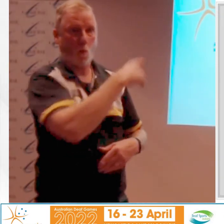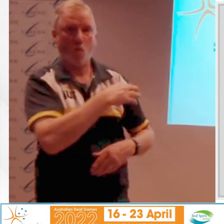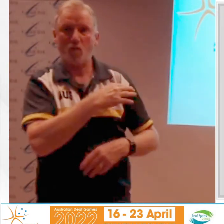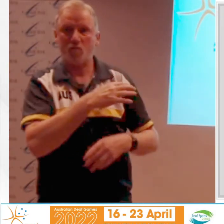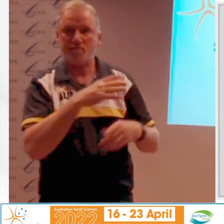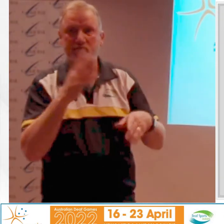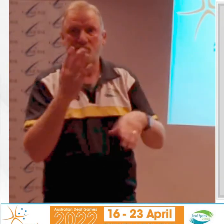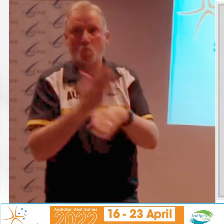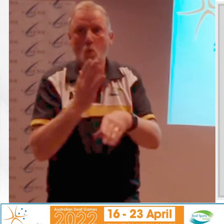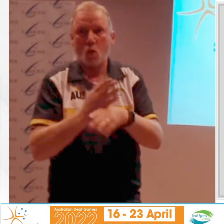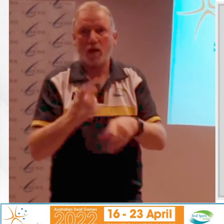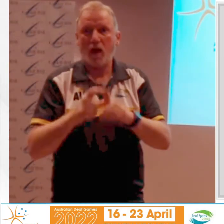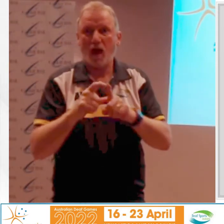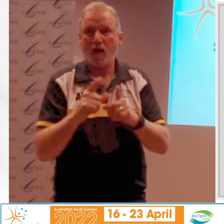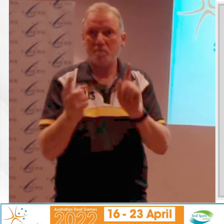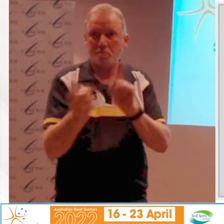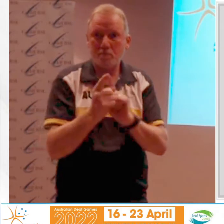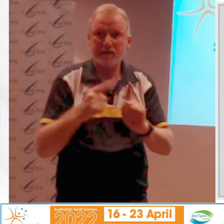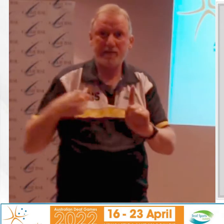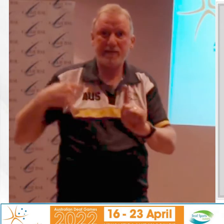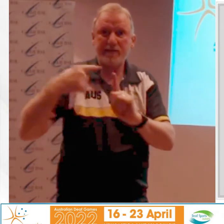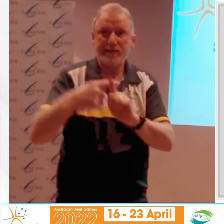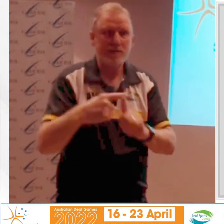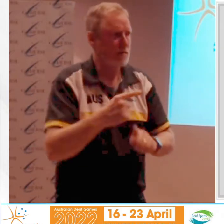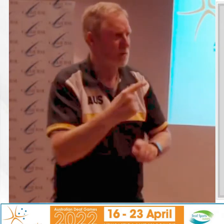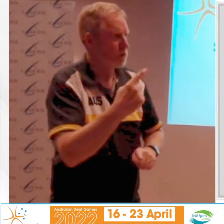you can see the names up there they're working very hard